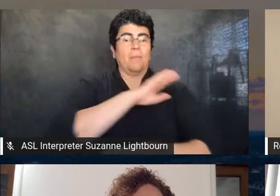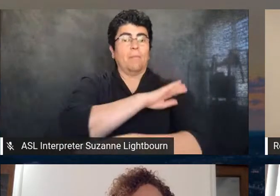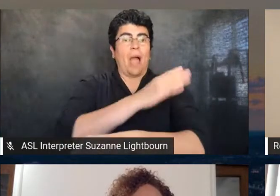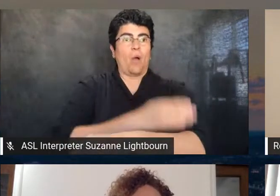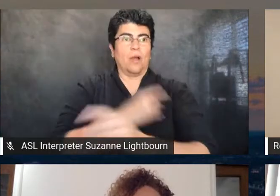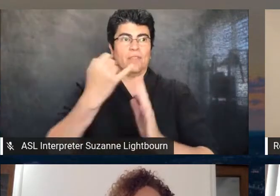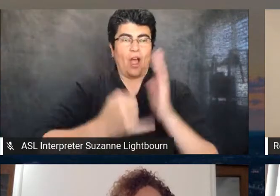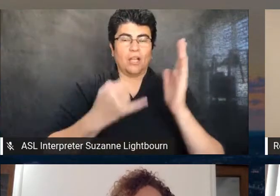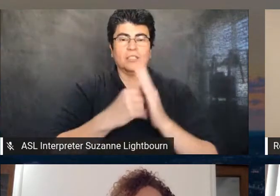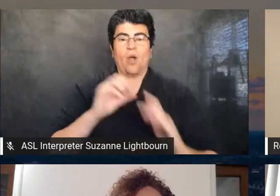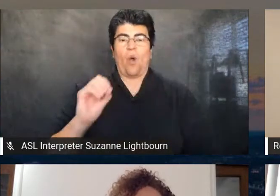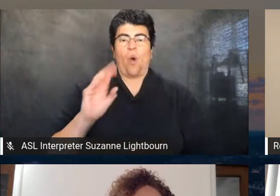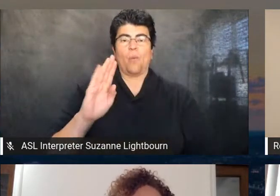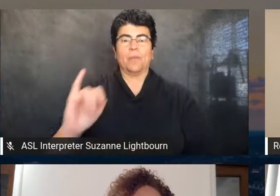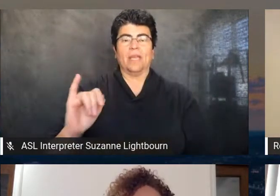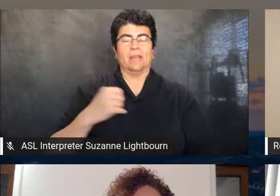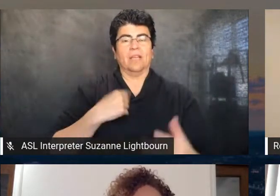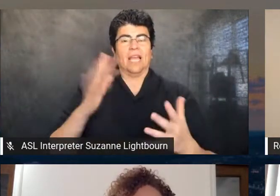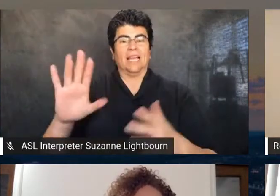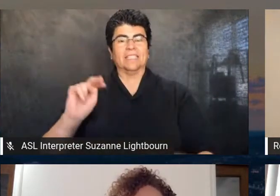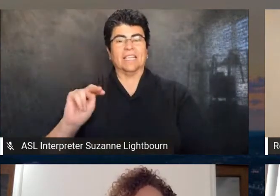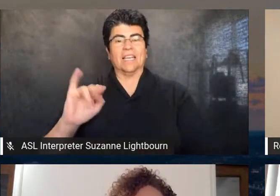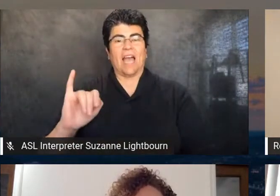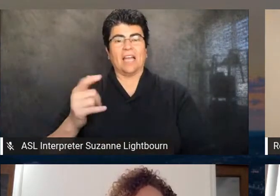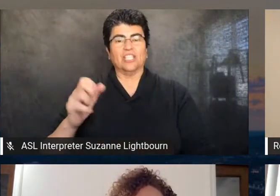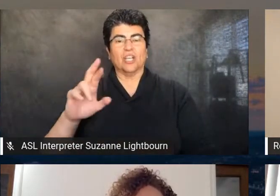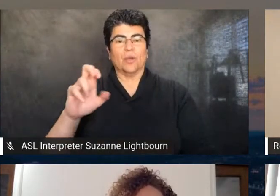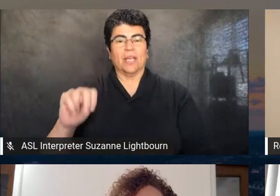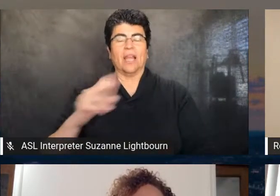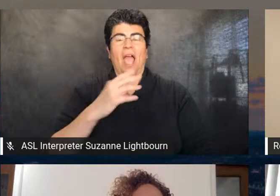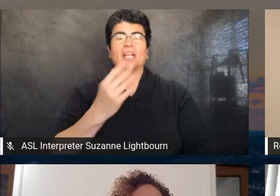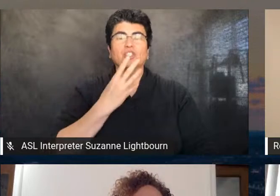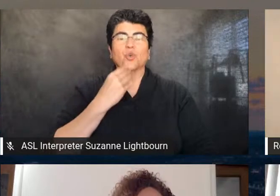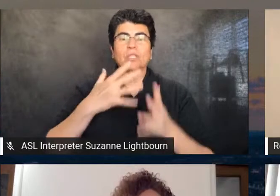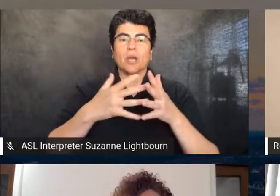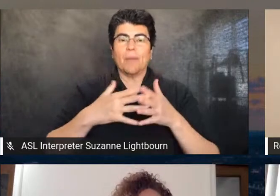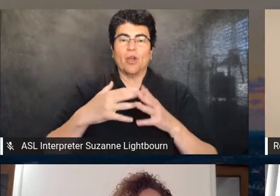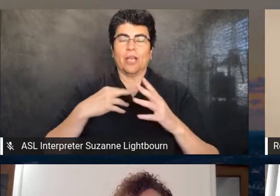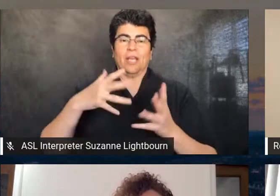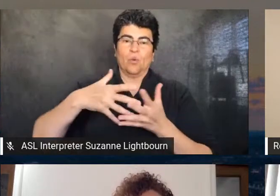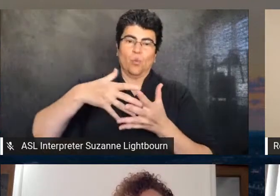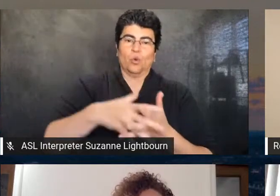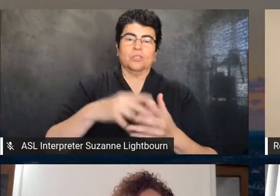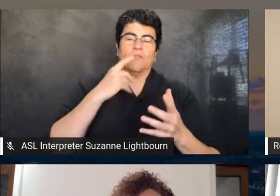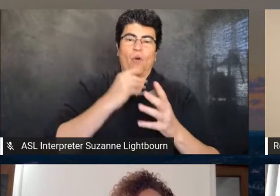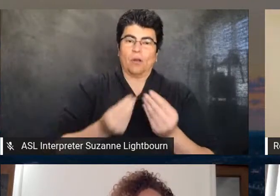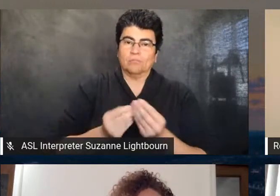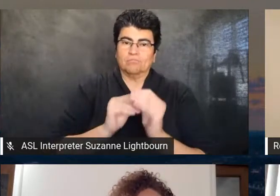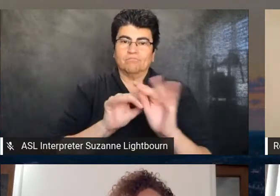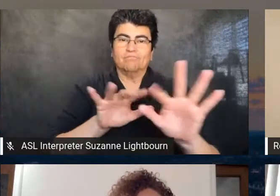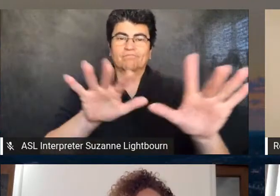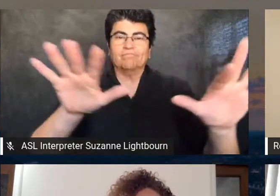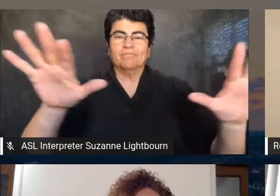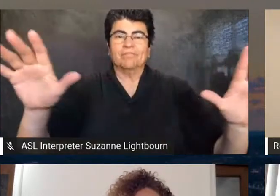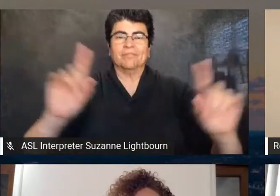Obi has chosen to thread his Nigerian and Jewish-American roots into a life affirming, kaleidoscopic exploration